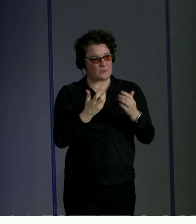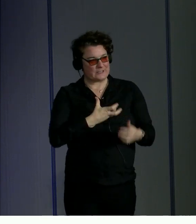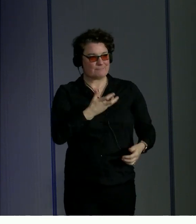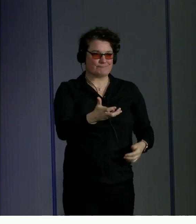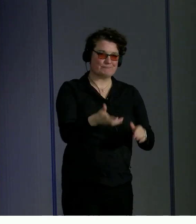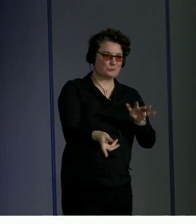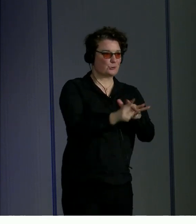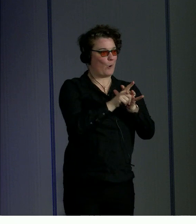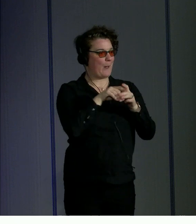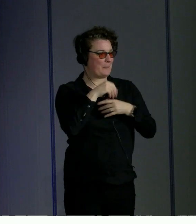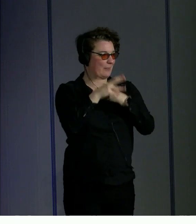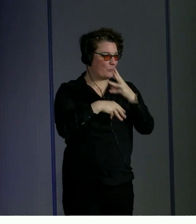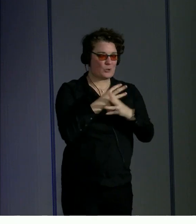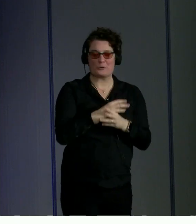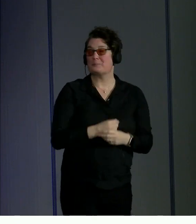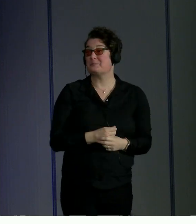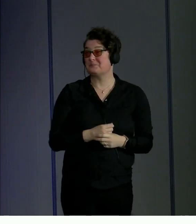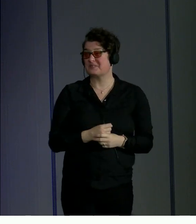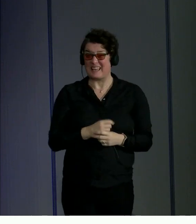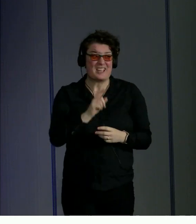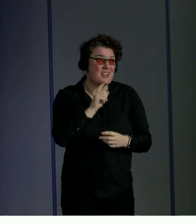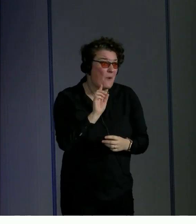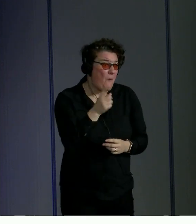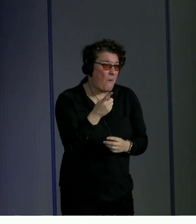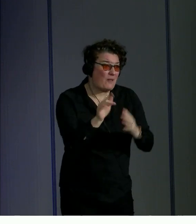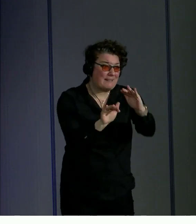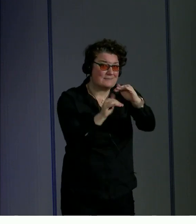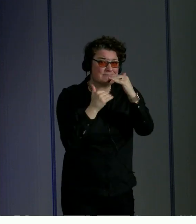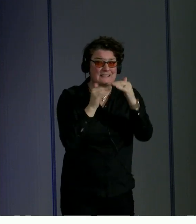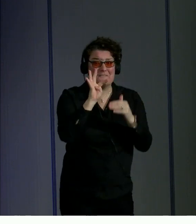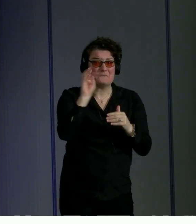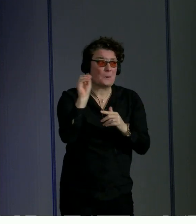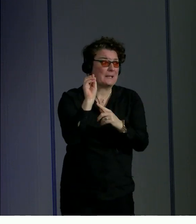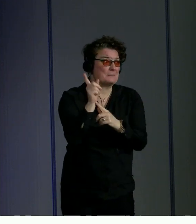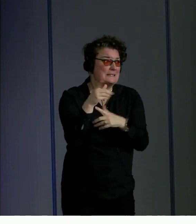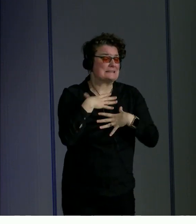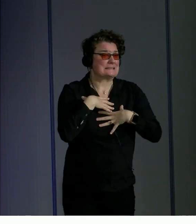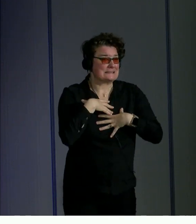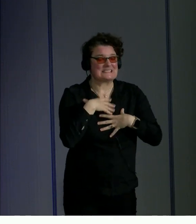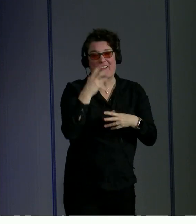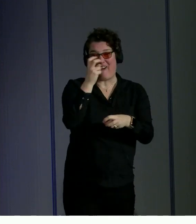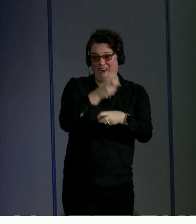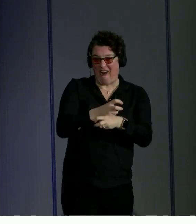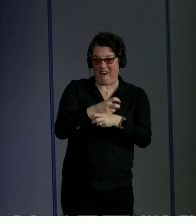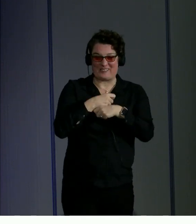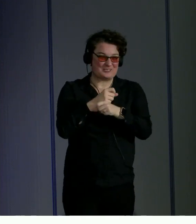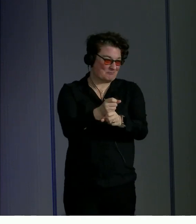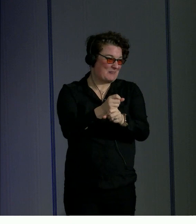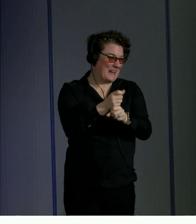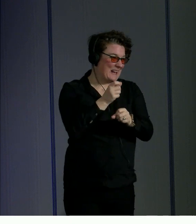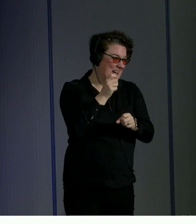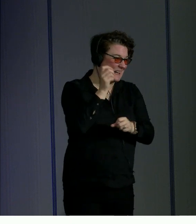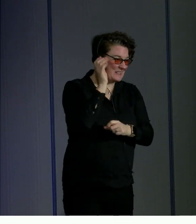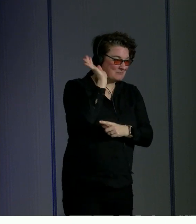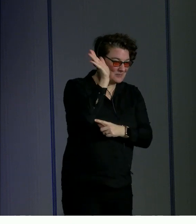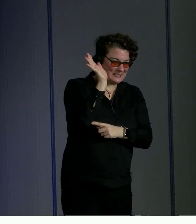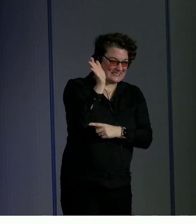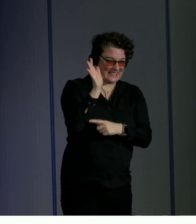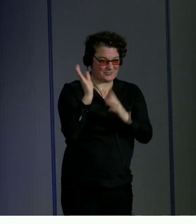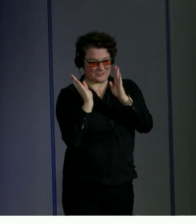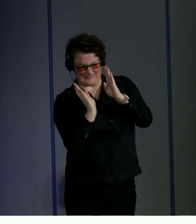And with that, we only have 40 minutes, and it's hard to create a presentation within that. And so